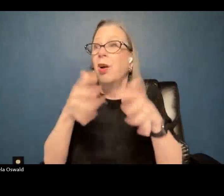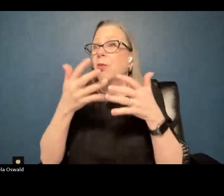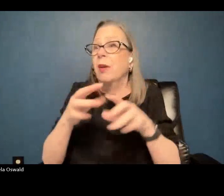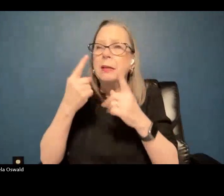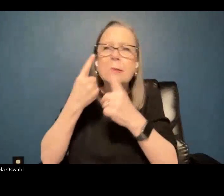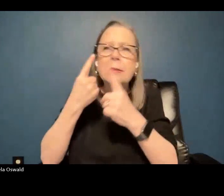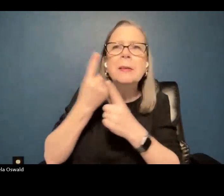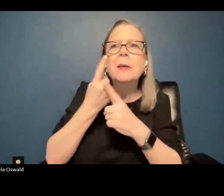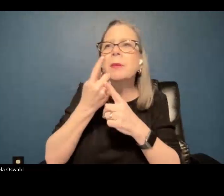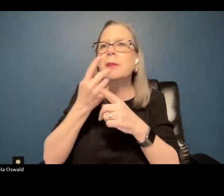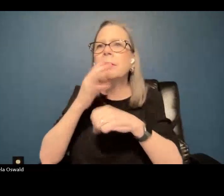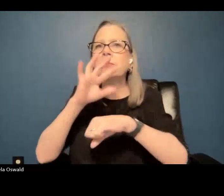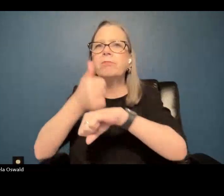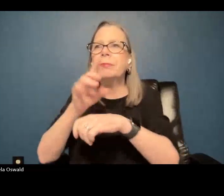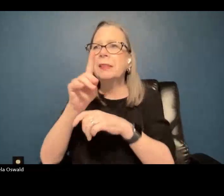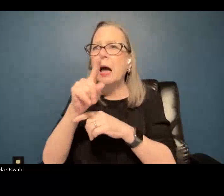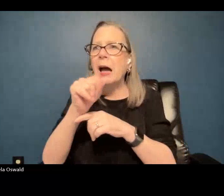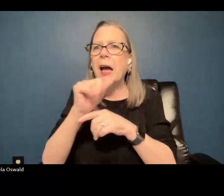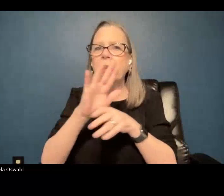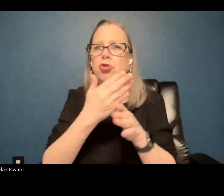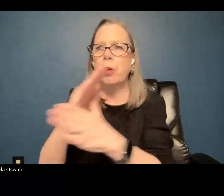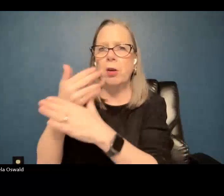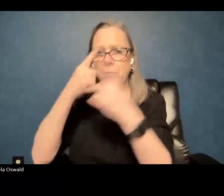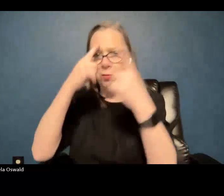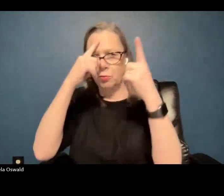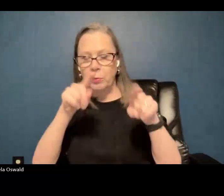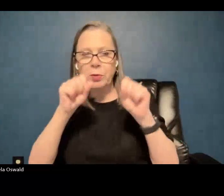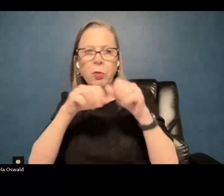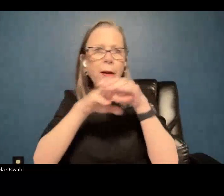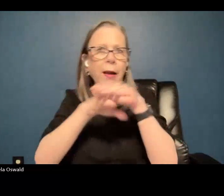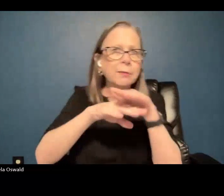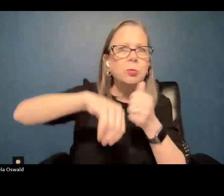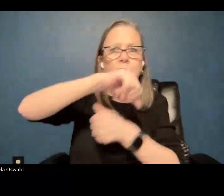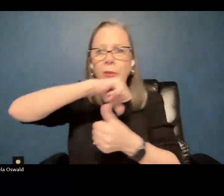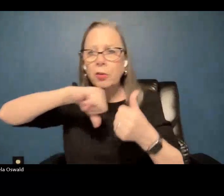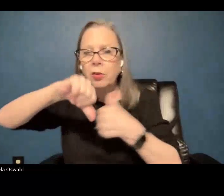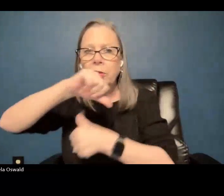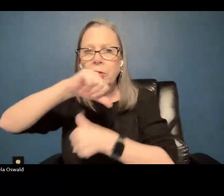we would have access to each other's data, something that we don't currently have.